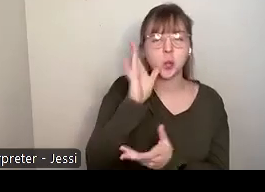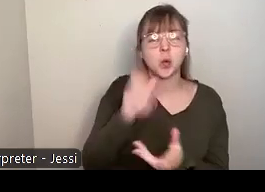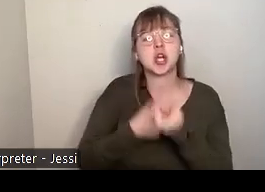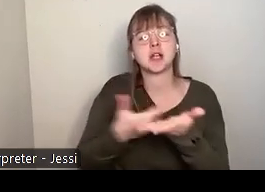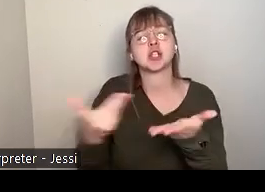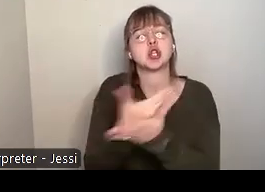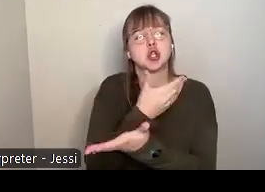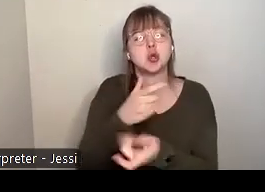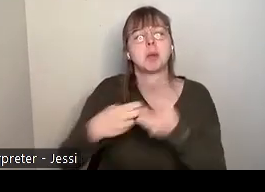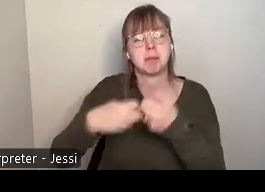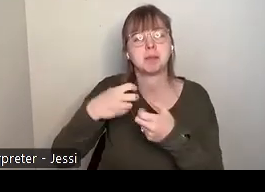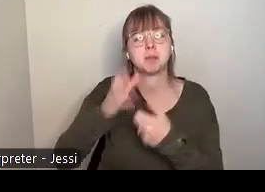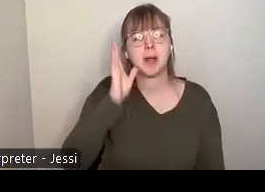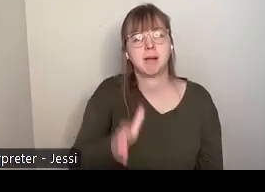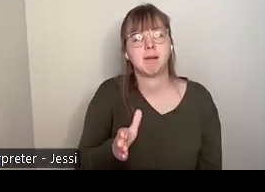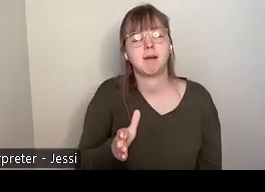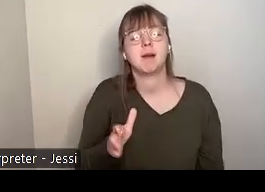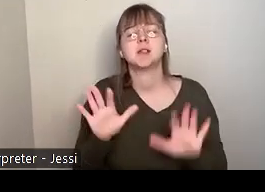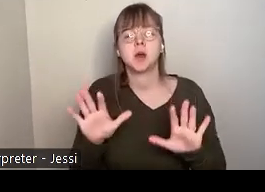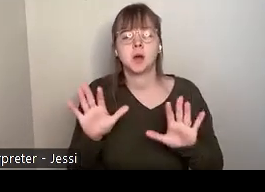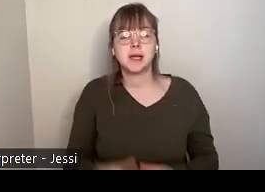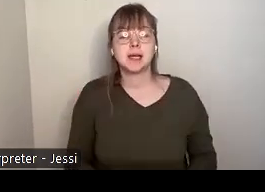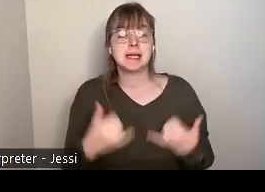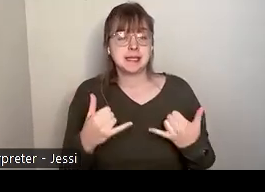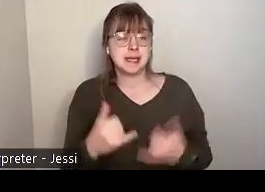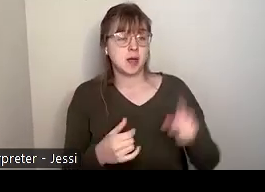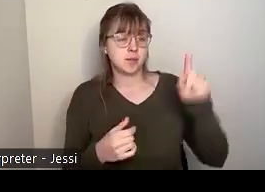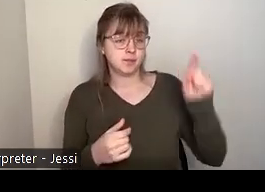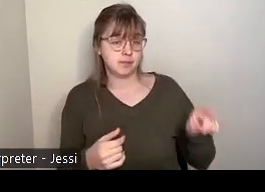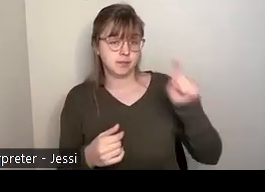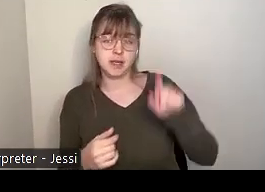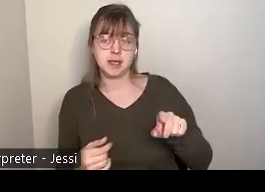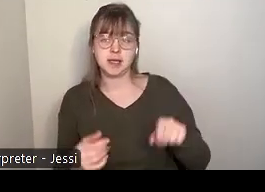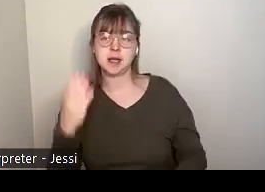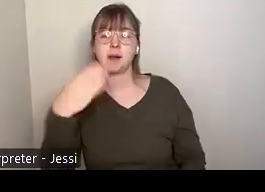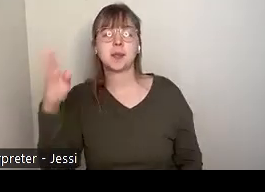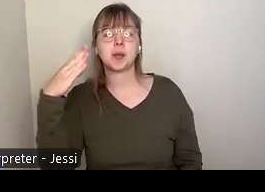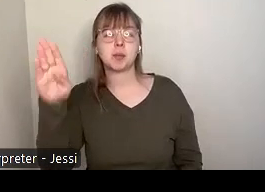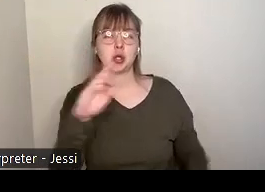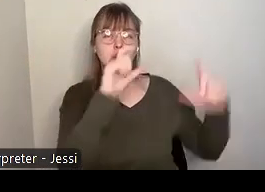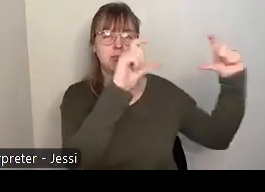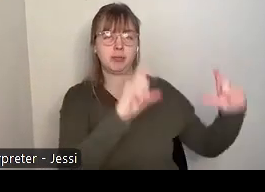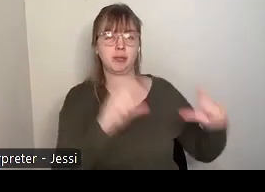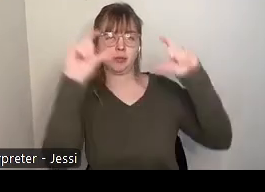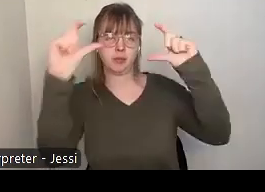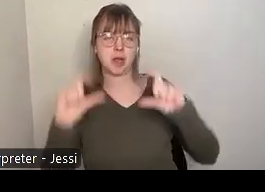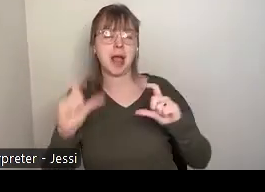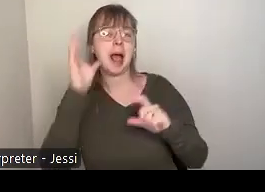kinds of problems so I'm just going to say these out loud with hardly any explanation um again be